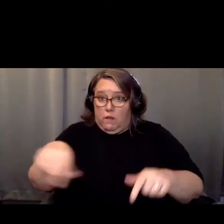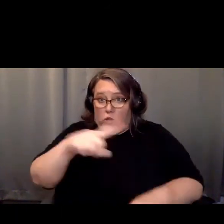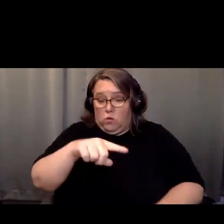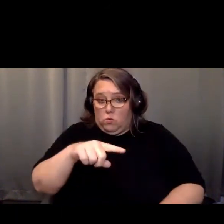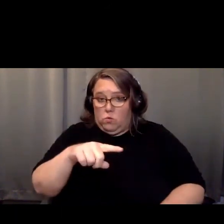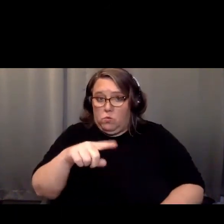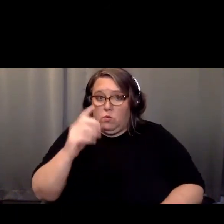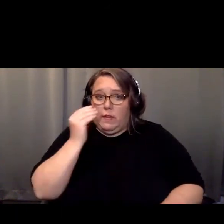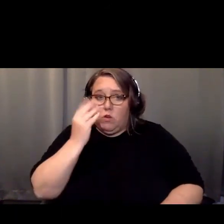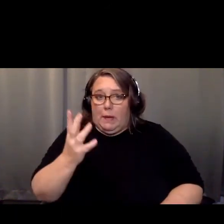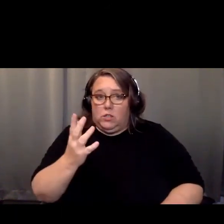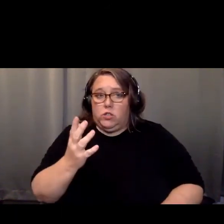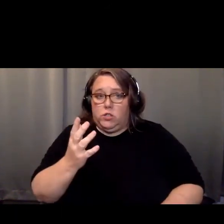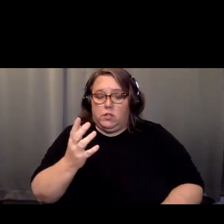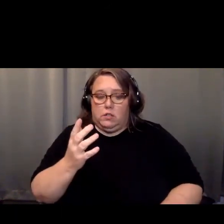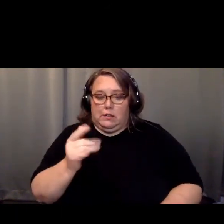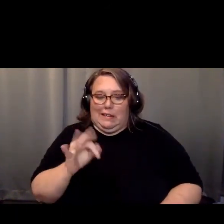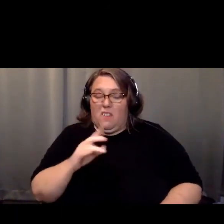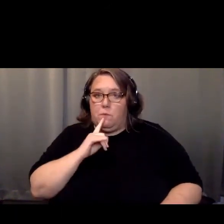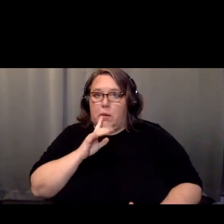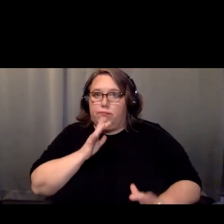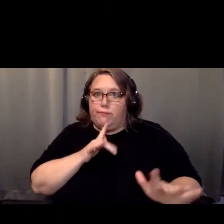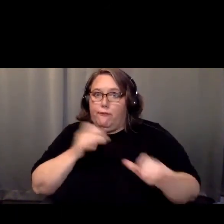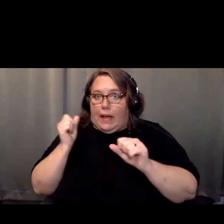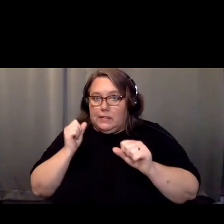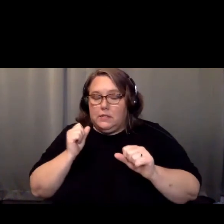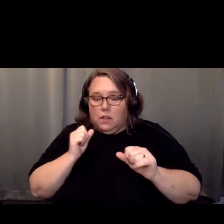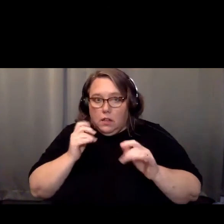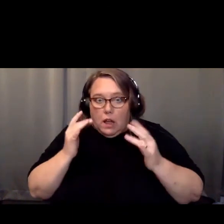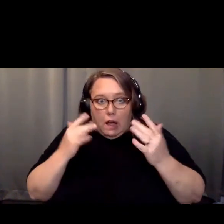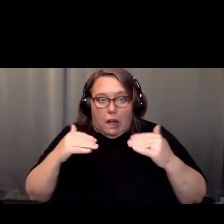if it was somewhat fast, we will make sure that all of you